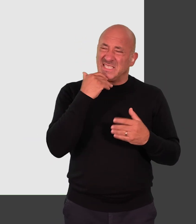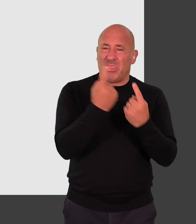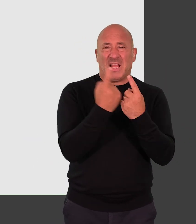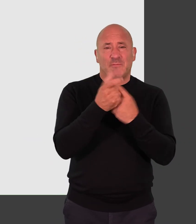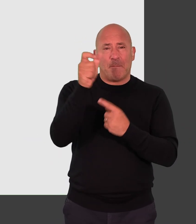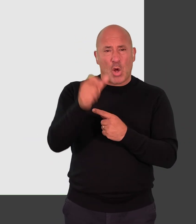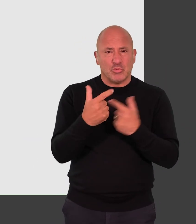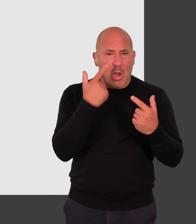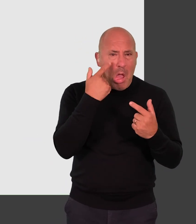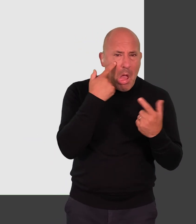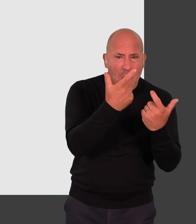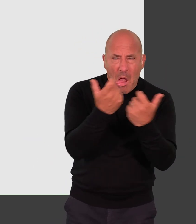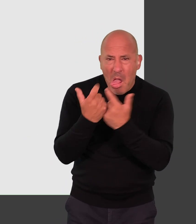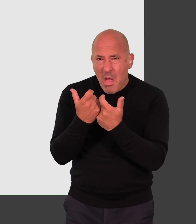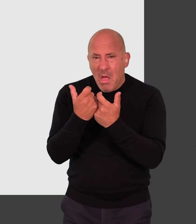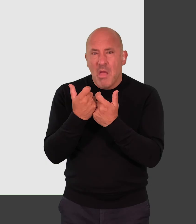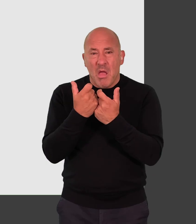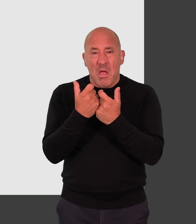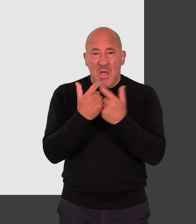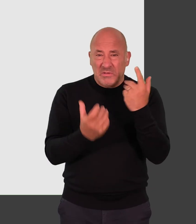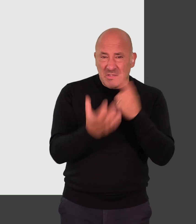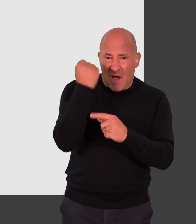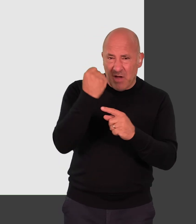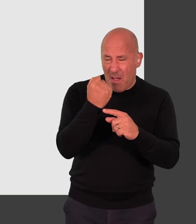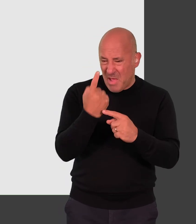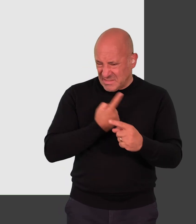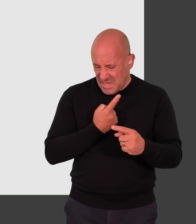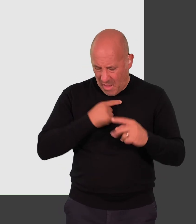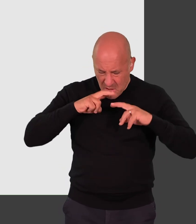and potentially more discoveries to be made about themselves